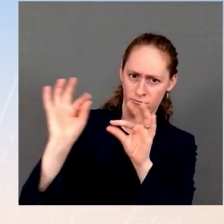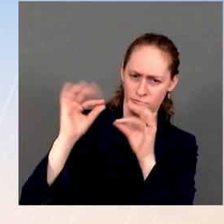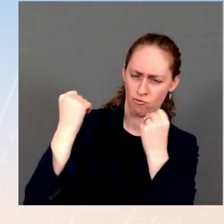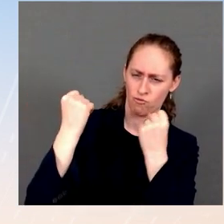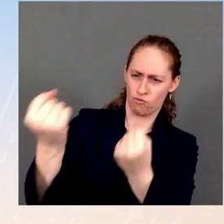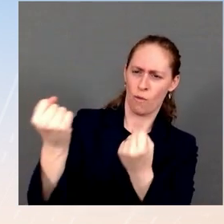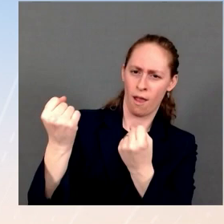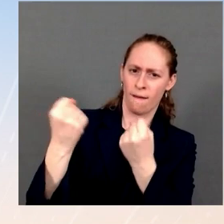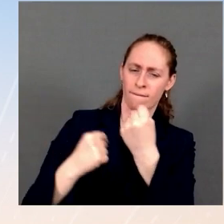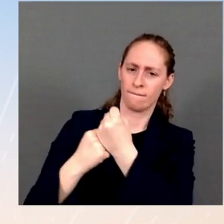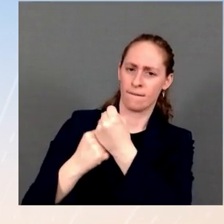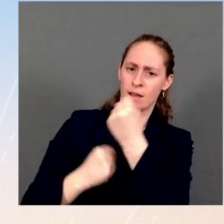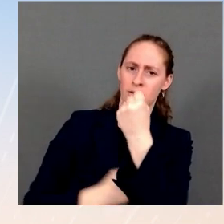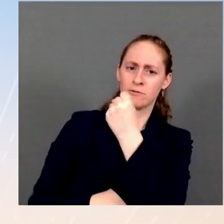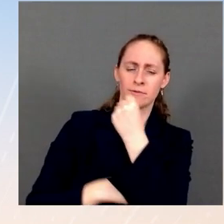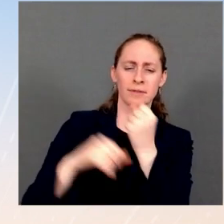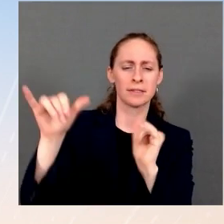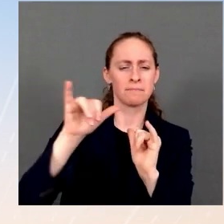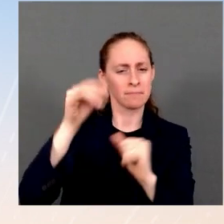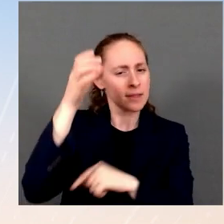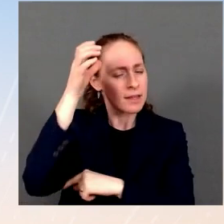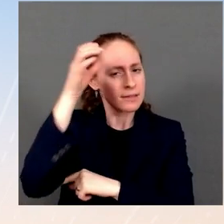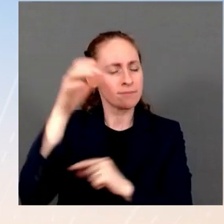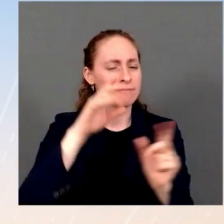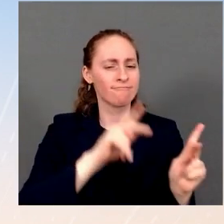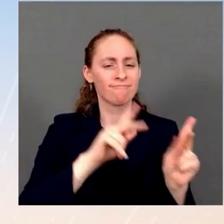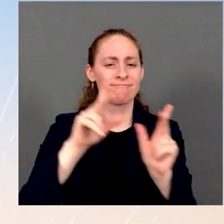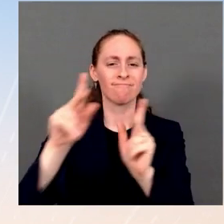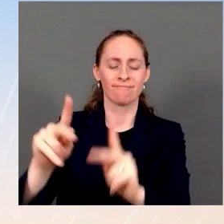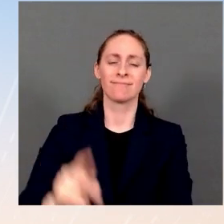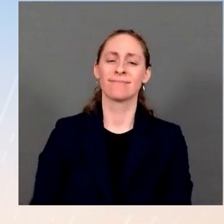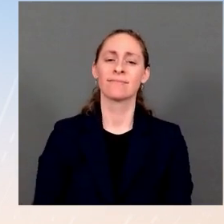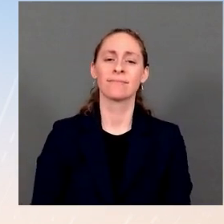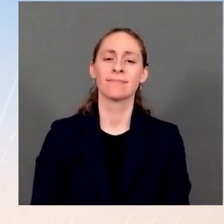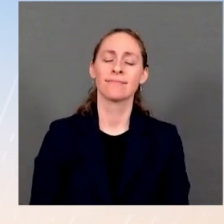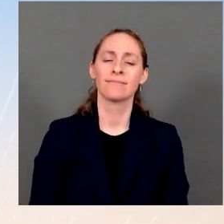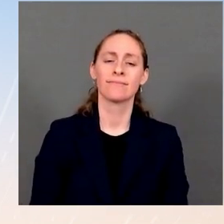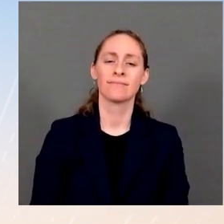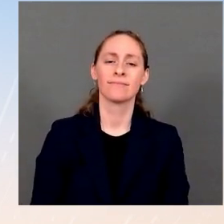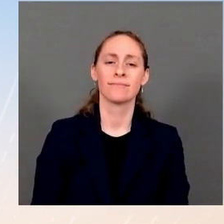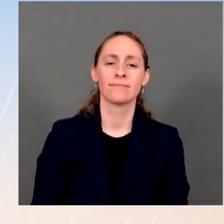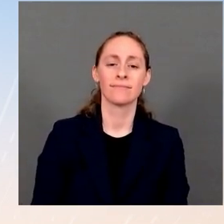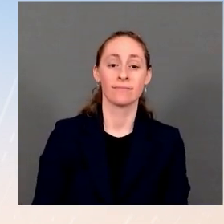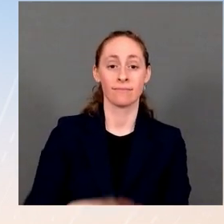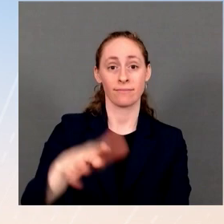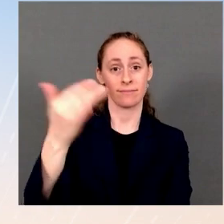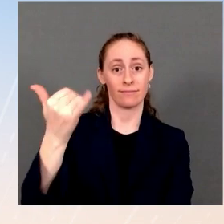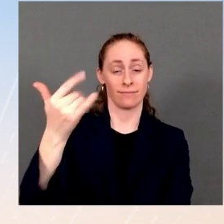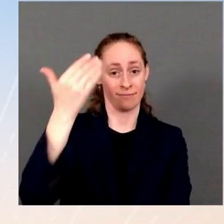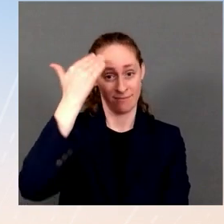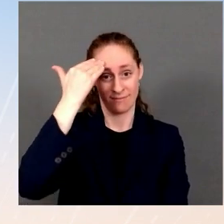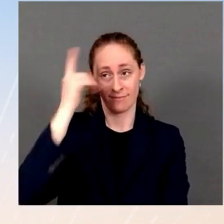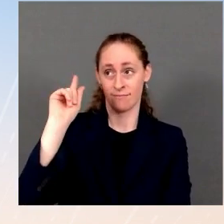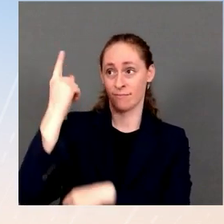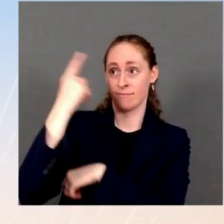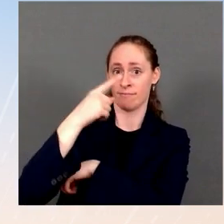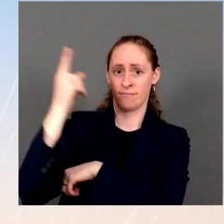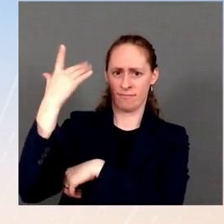the President signed an order reestablishing the scientific integrity of our rulemaking processes.